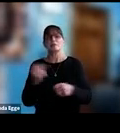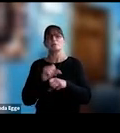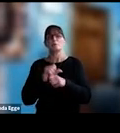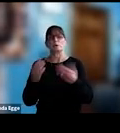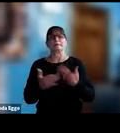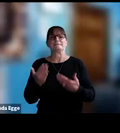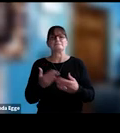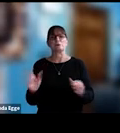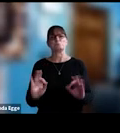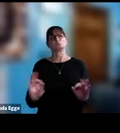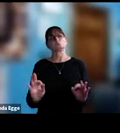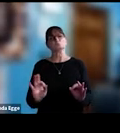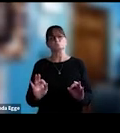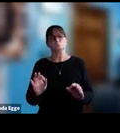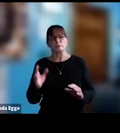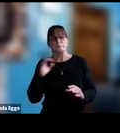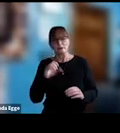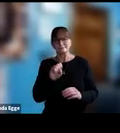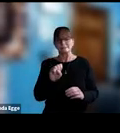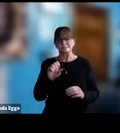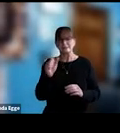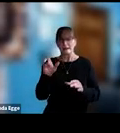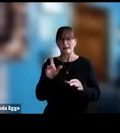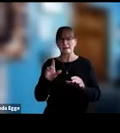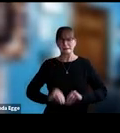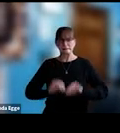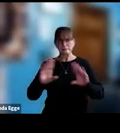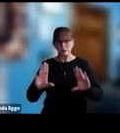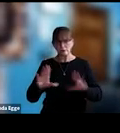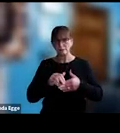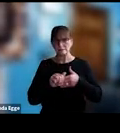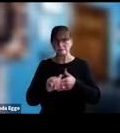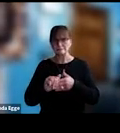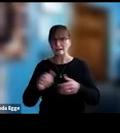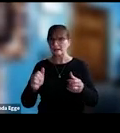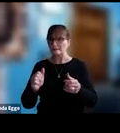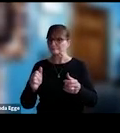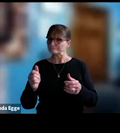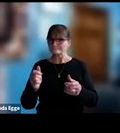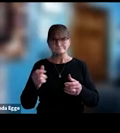because SSA clearly lays out almost every rule that they have.